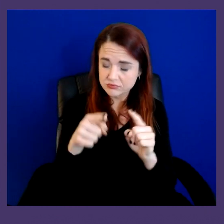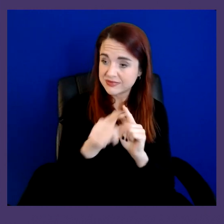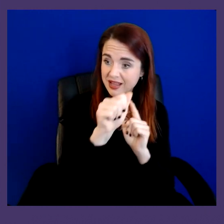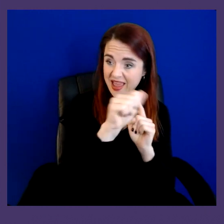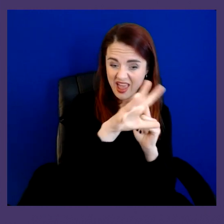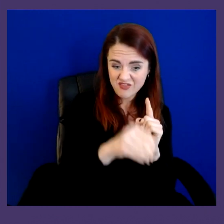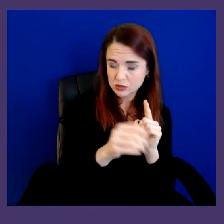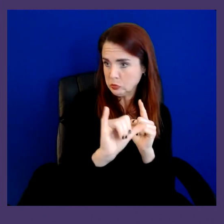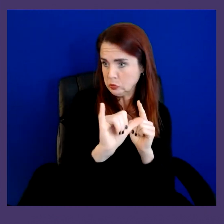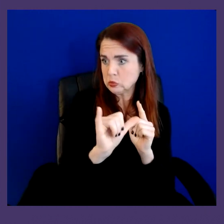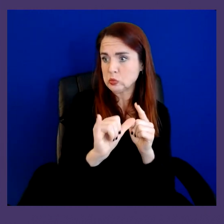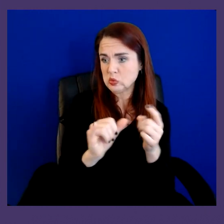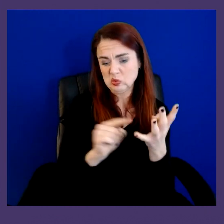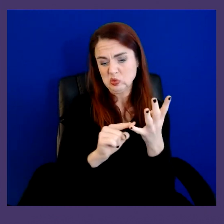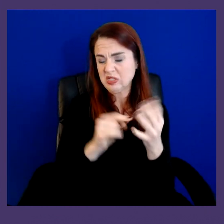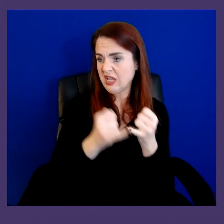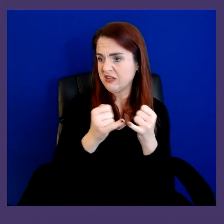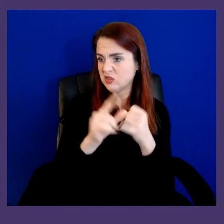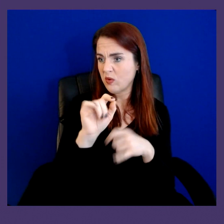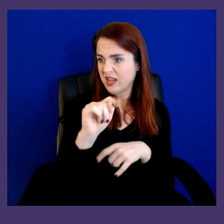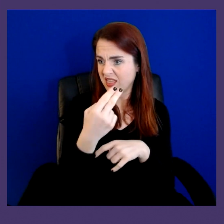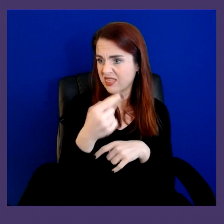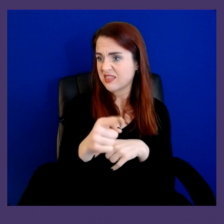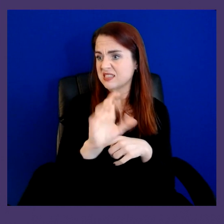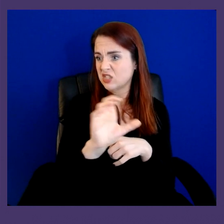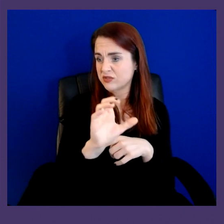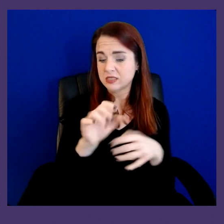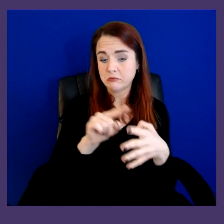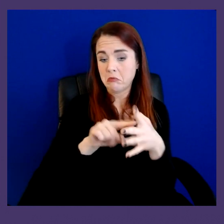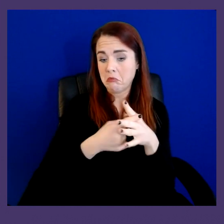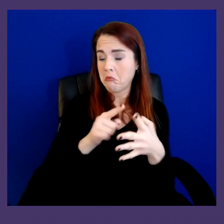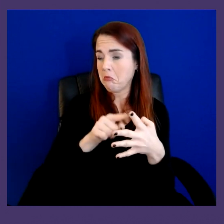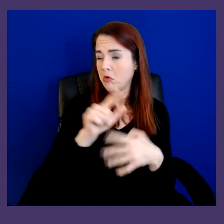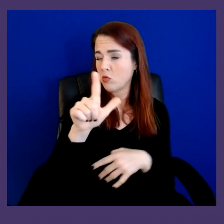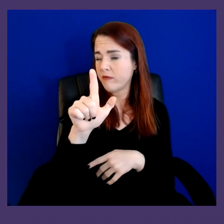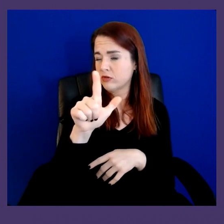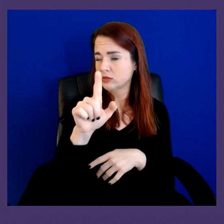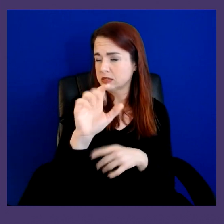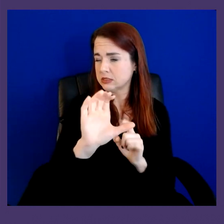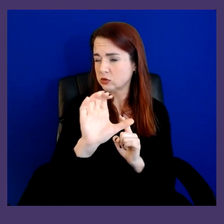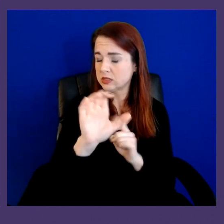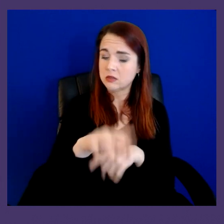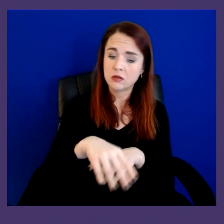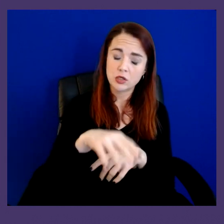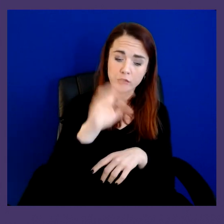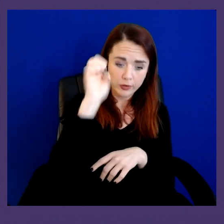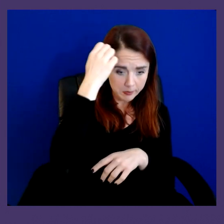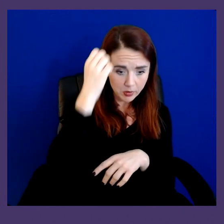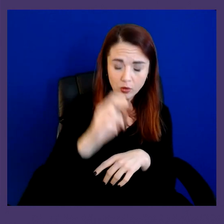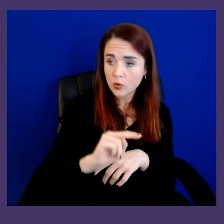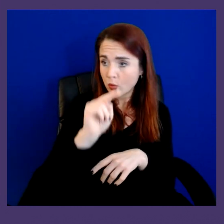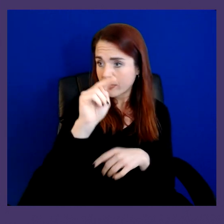the 20th century and into the 21st century. The populations of other regions such as Europe, North America, South America, and Oceania are also growing,